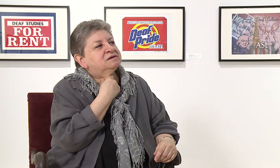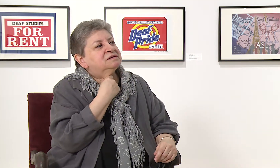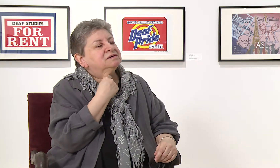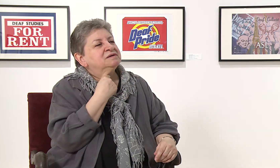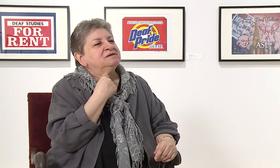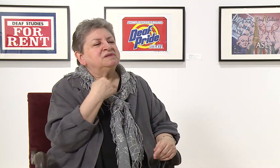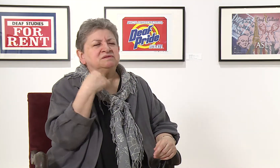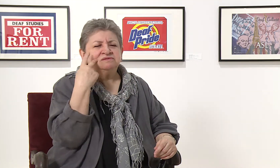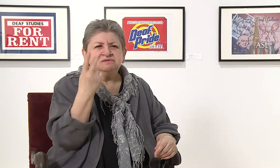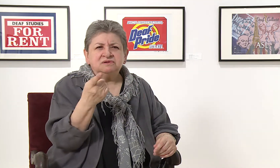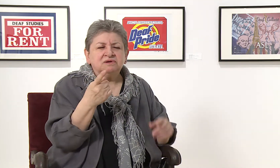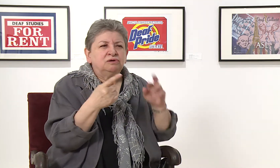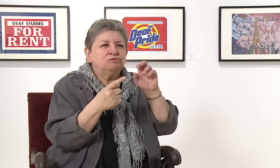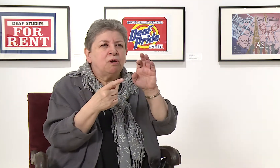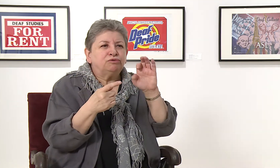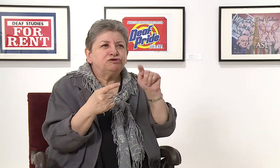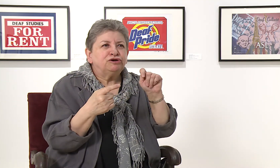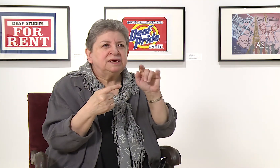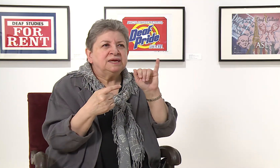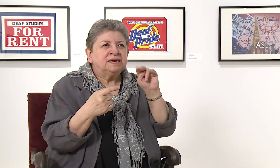It really influenced my work.